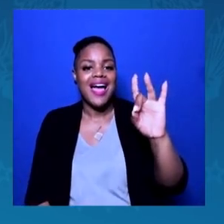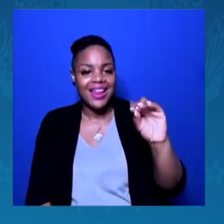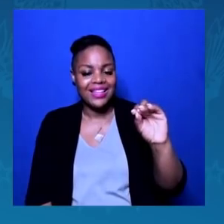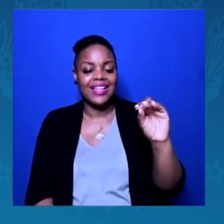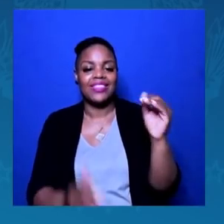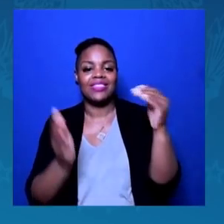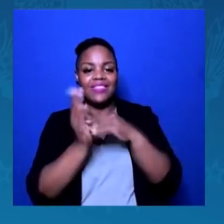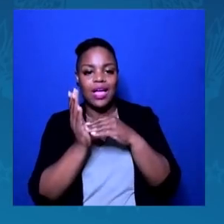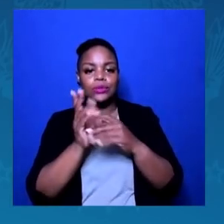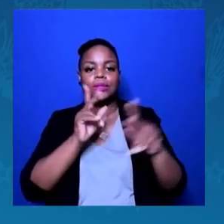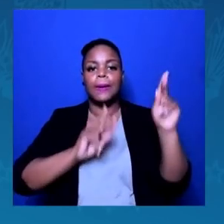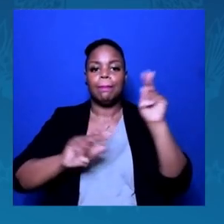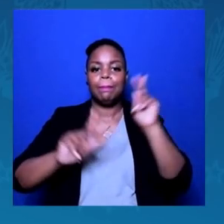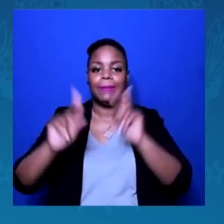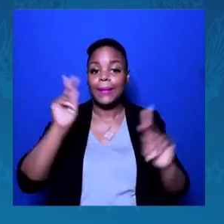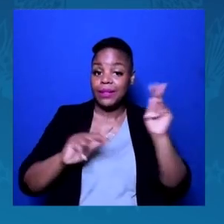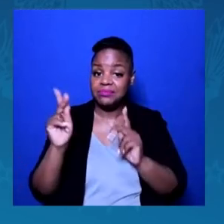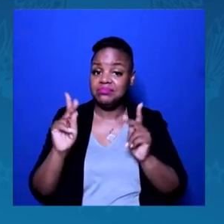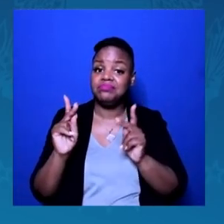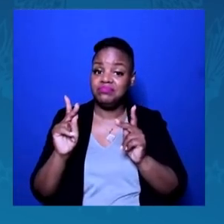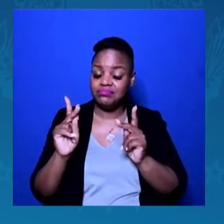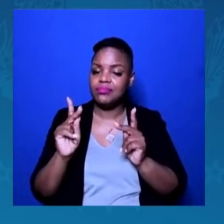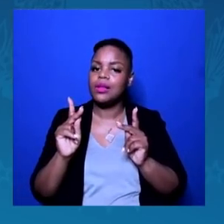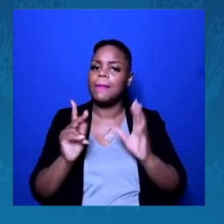we continue to evacuate thousands of people